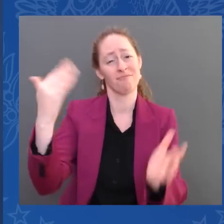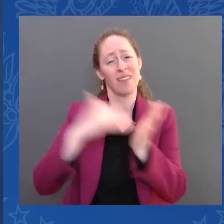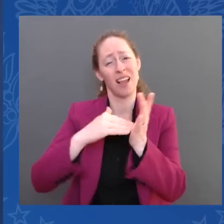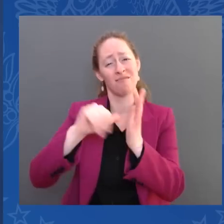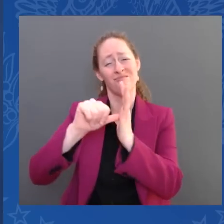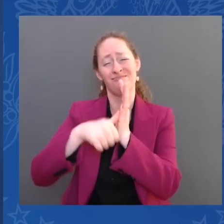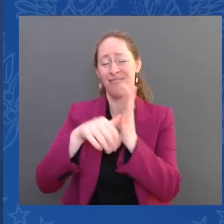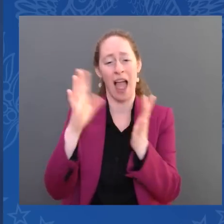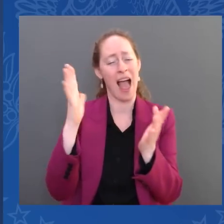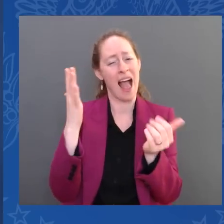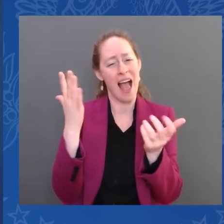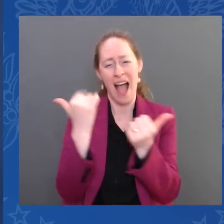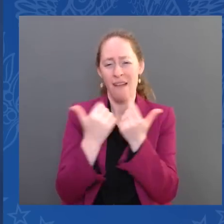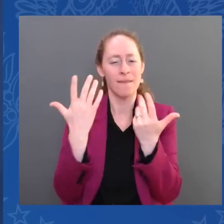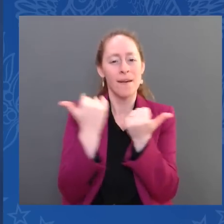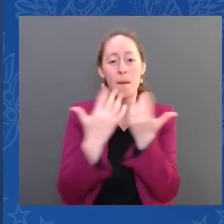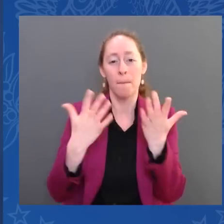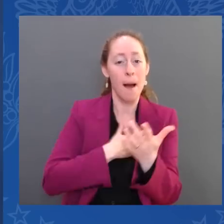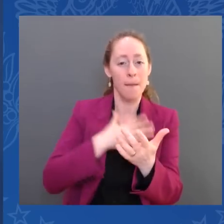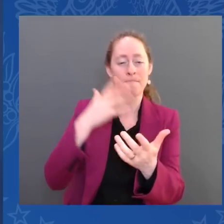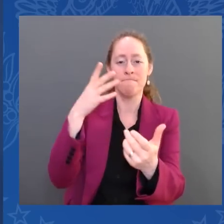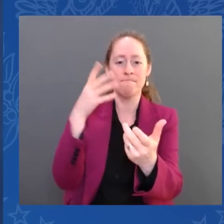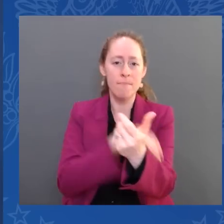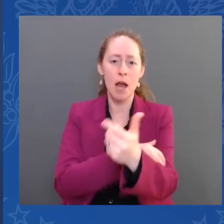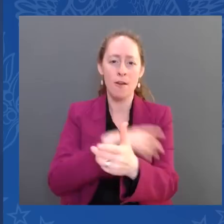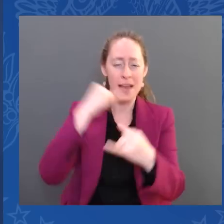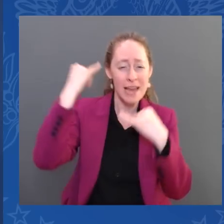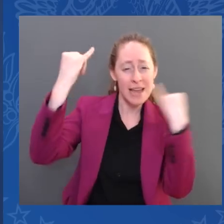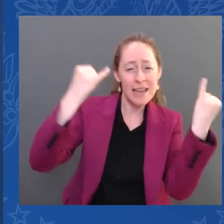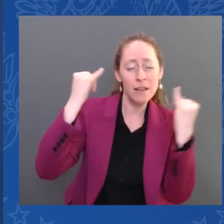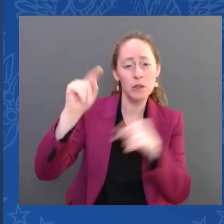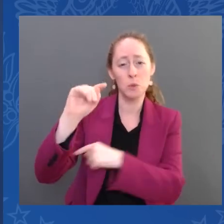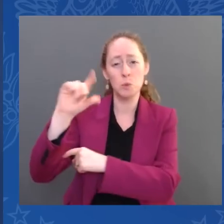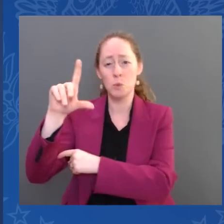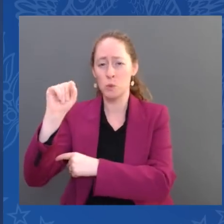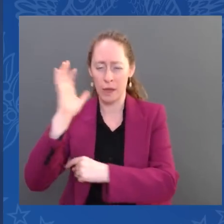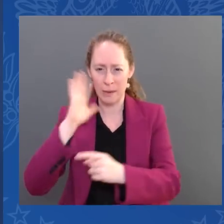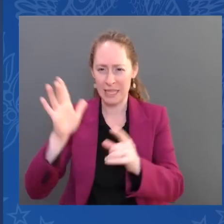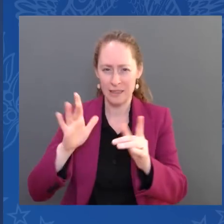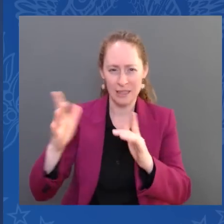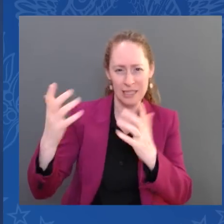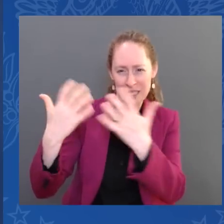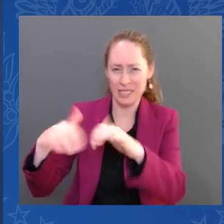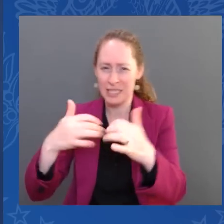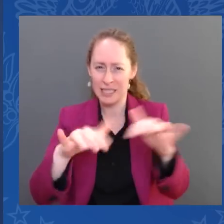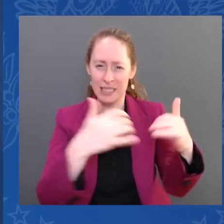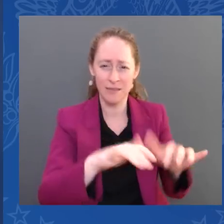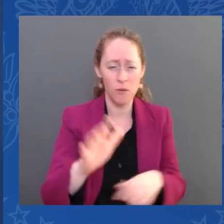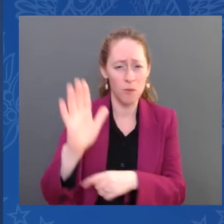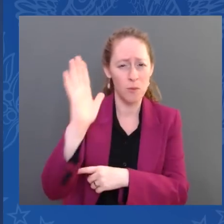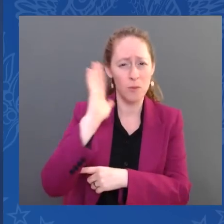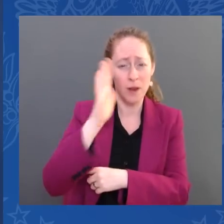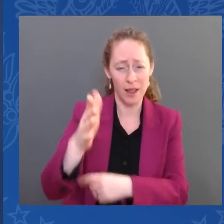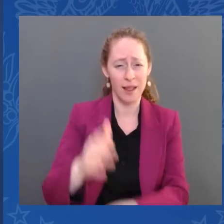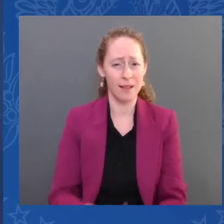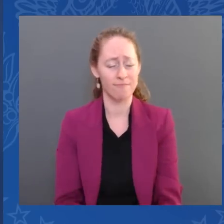But the fact is this: There's more than one way to solve this problem. If food and gas prices are going to be elevated by Putin's price hike,